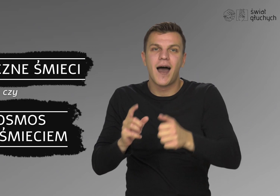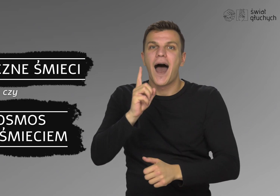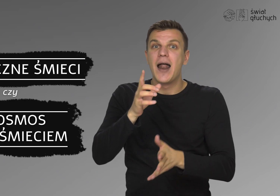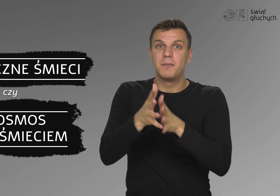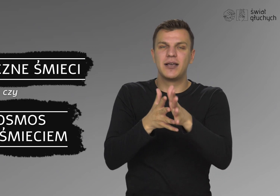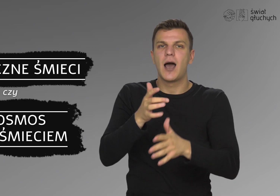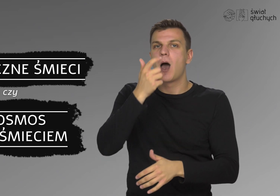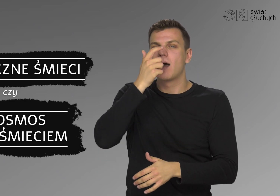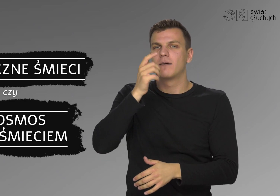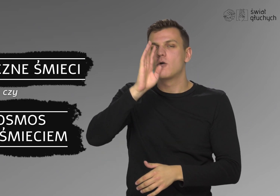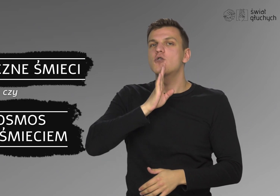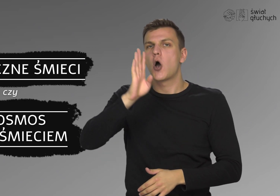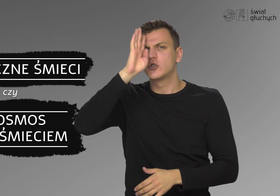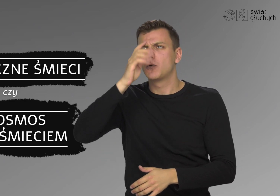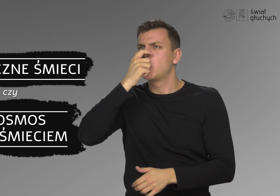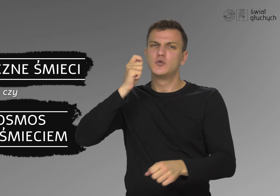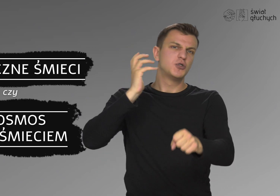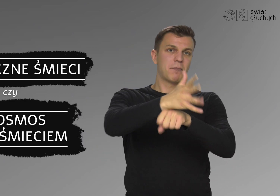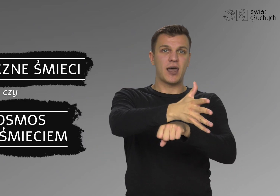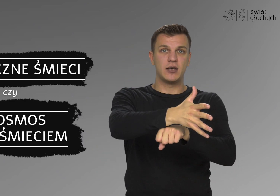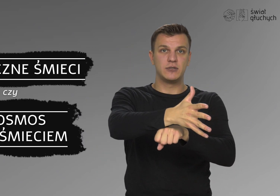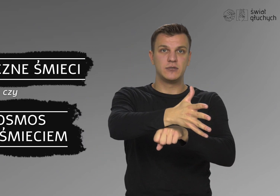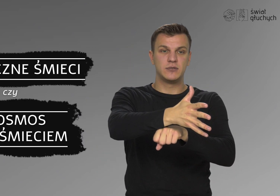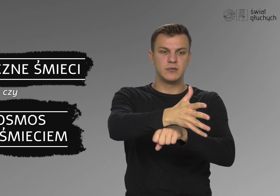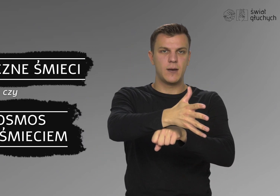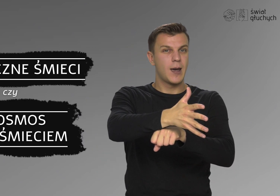But if you sign SPACE TRASH (thrown away), that’s incorrect.